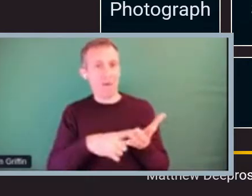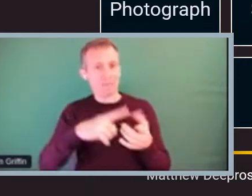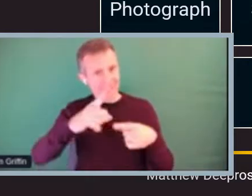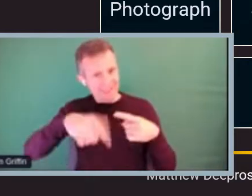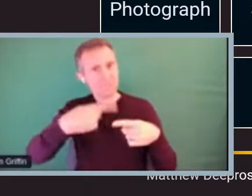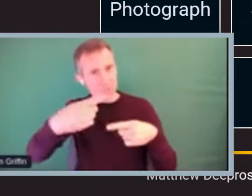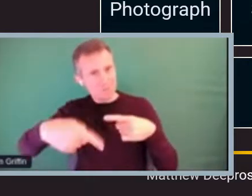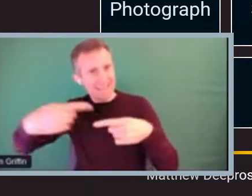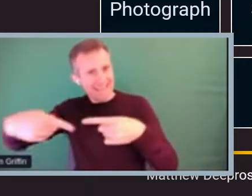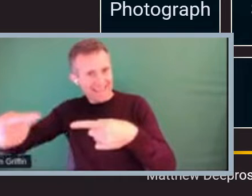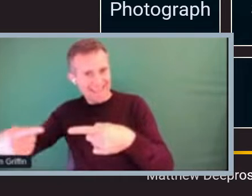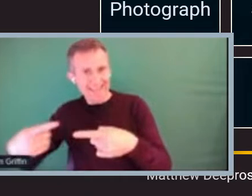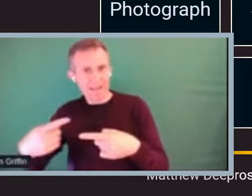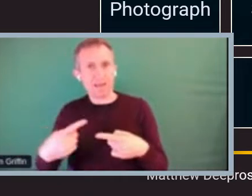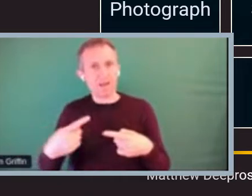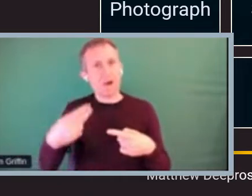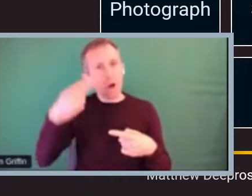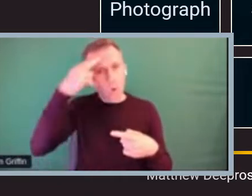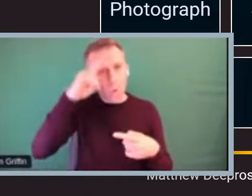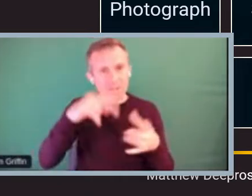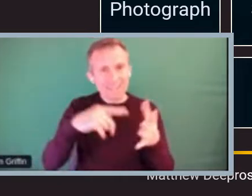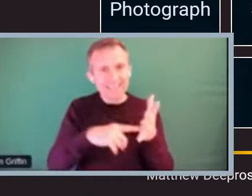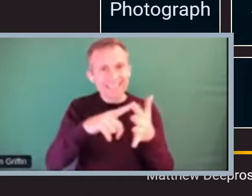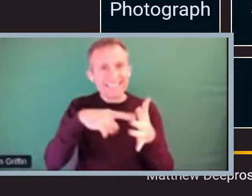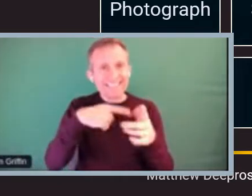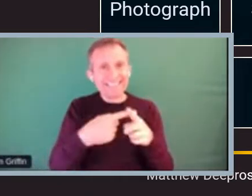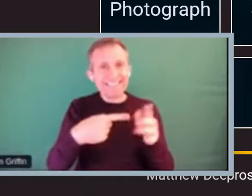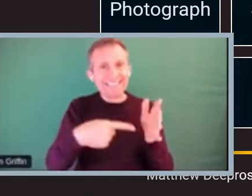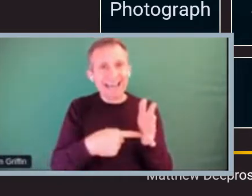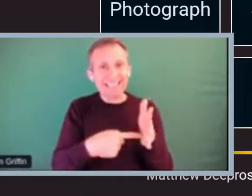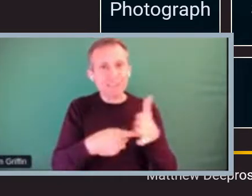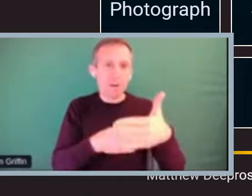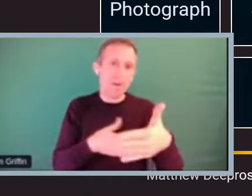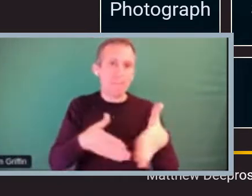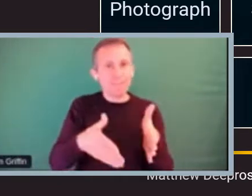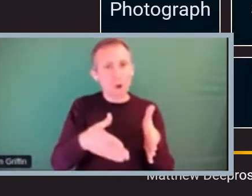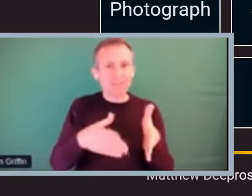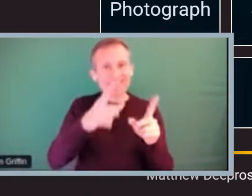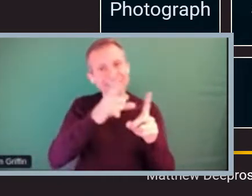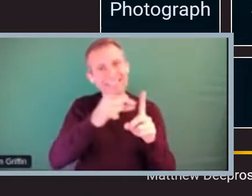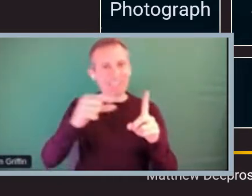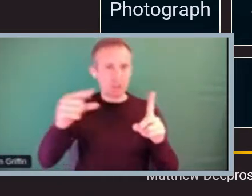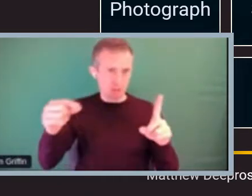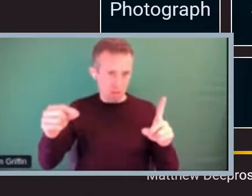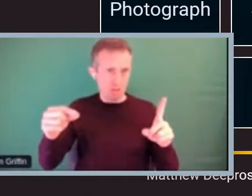textBox digital’s “described” service provides guidance and worked examples of writing